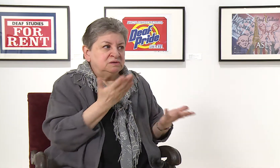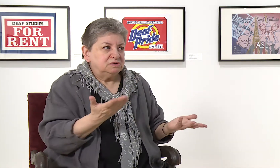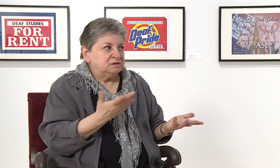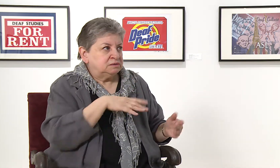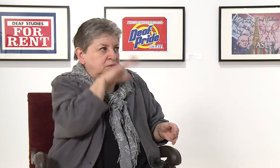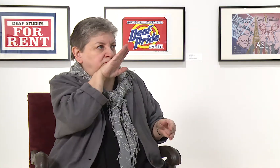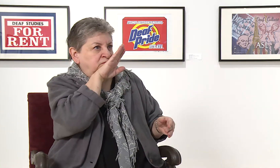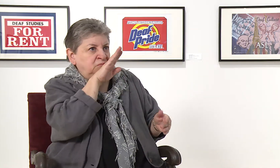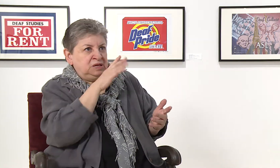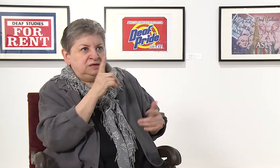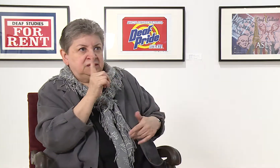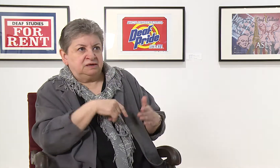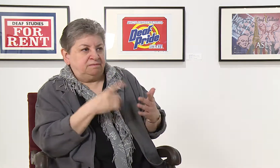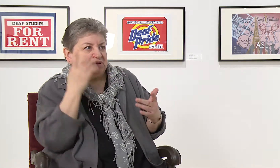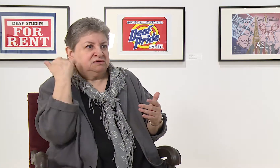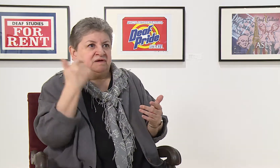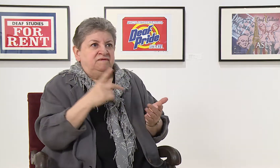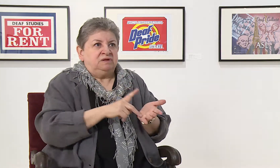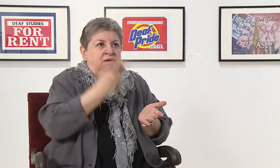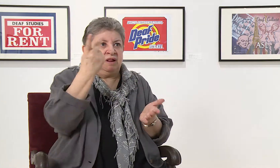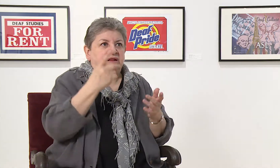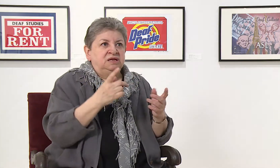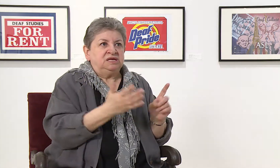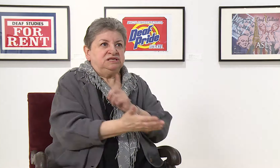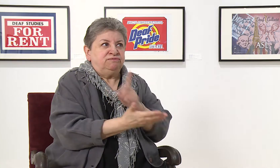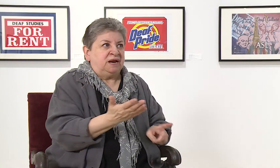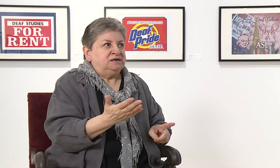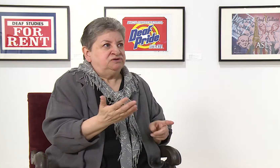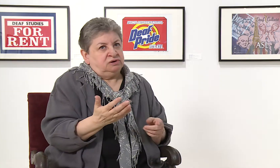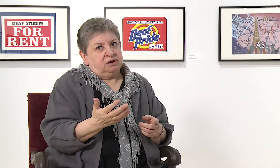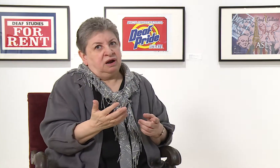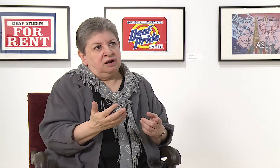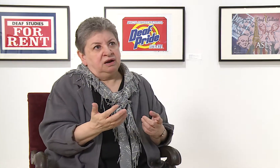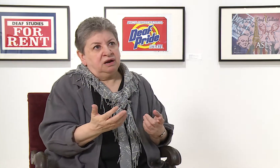that Deaf women artists face double discrimination.